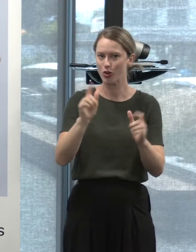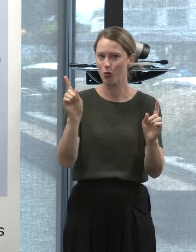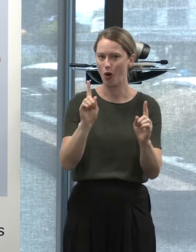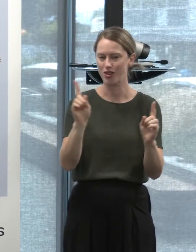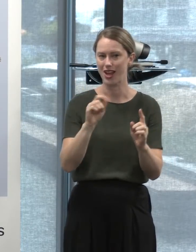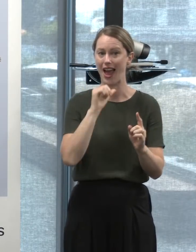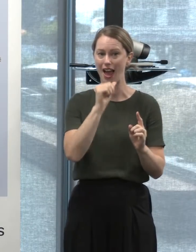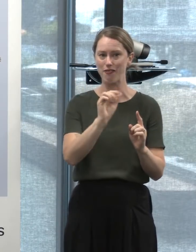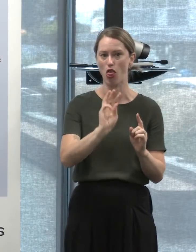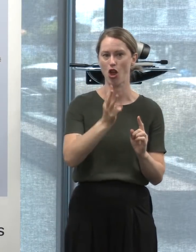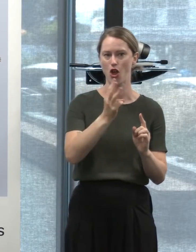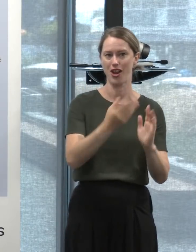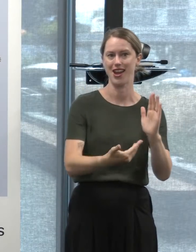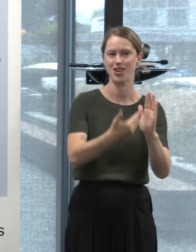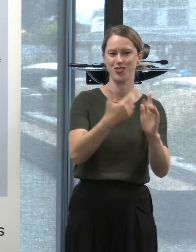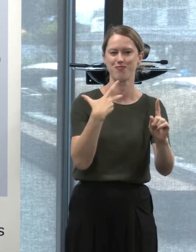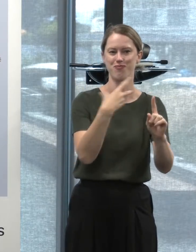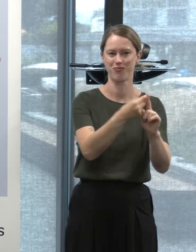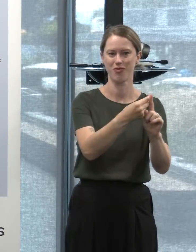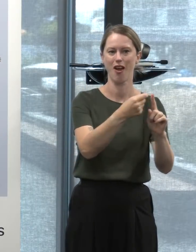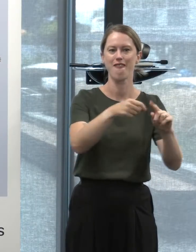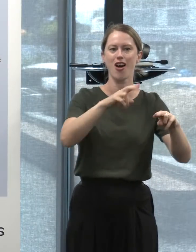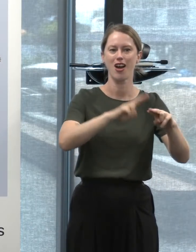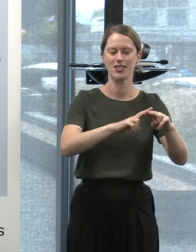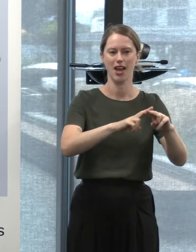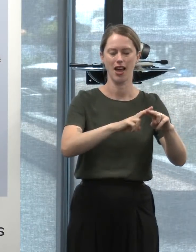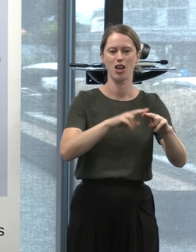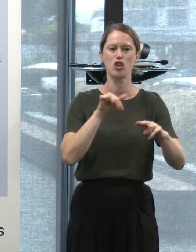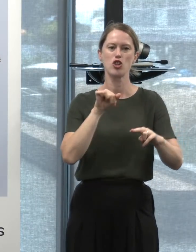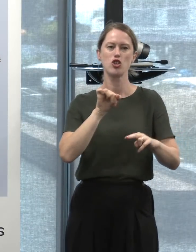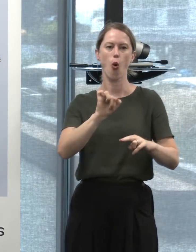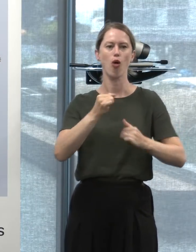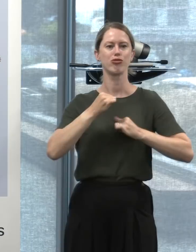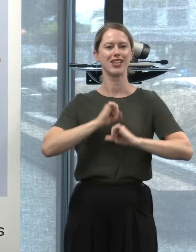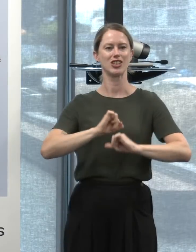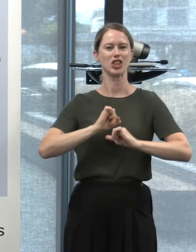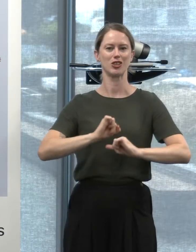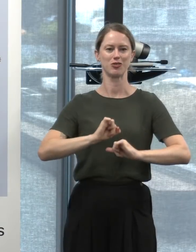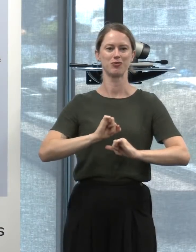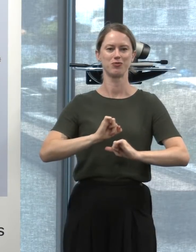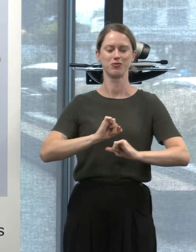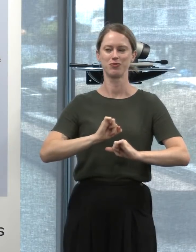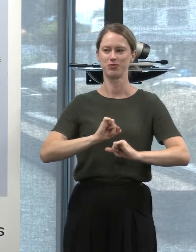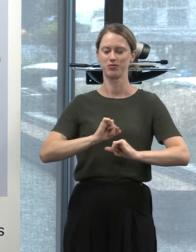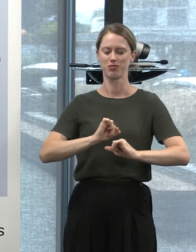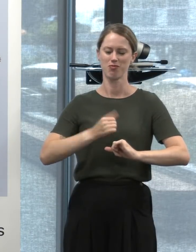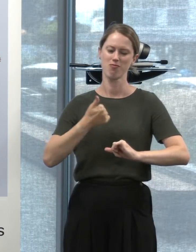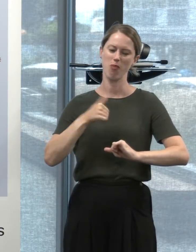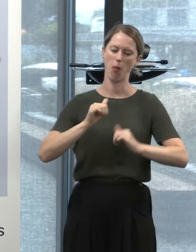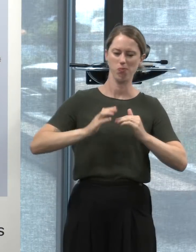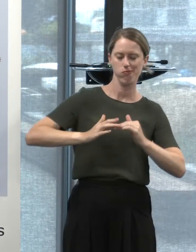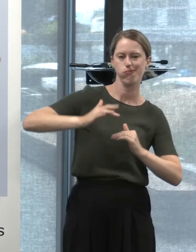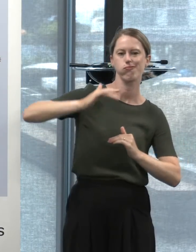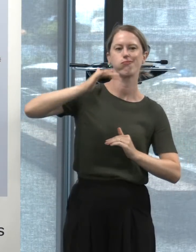Omicron. Hence the need for the booster. The good news is there is clear